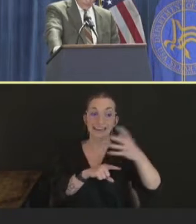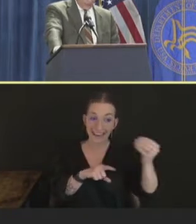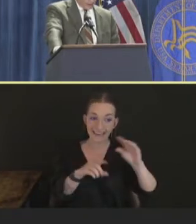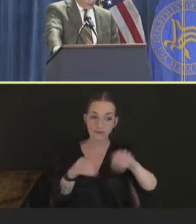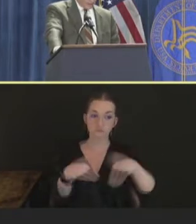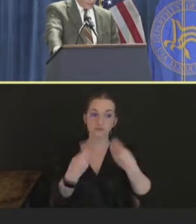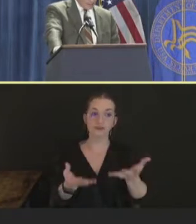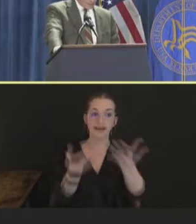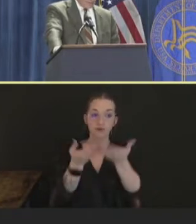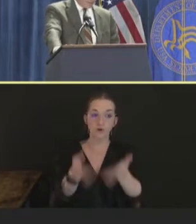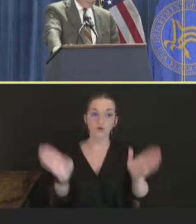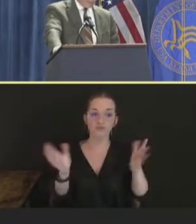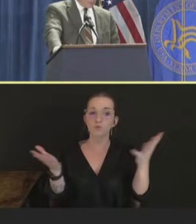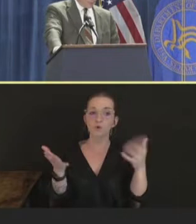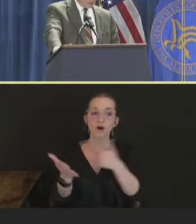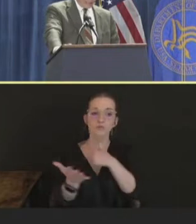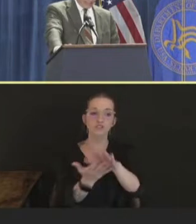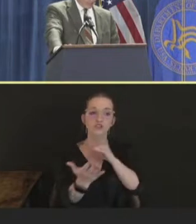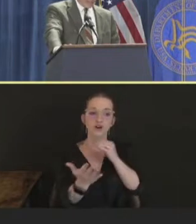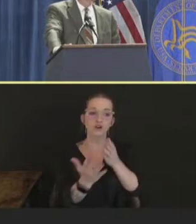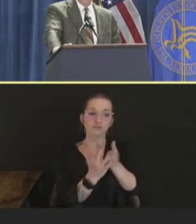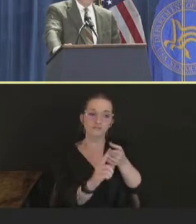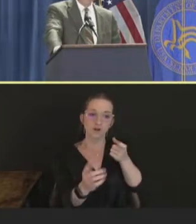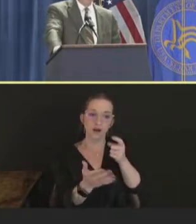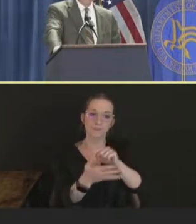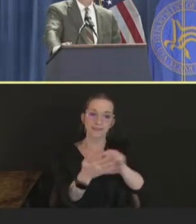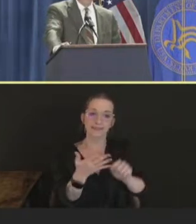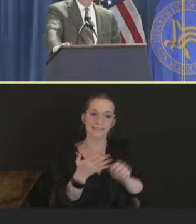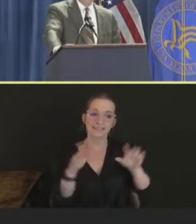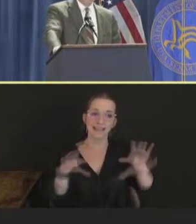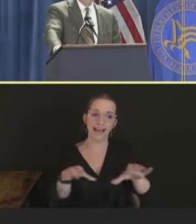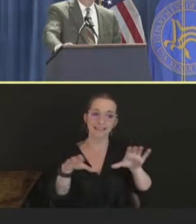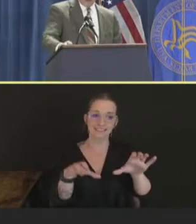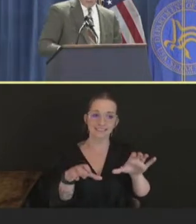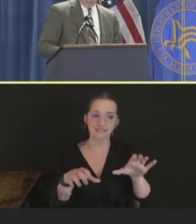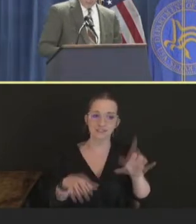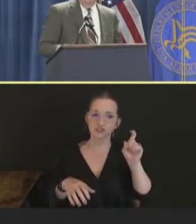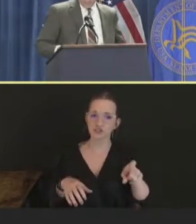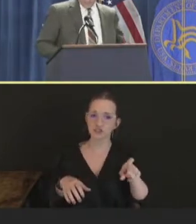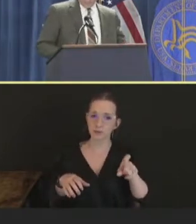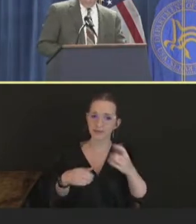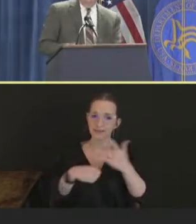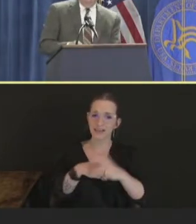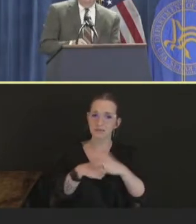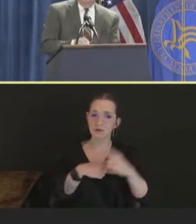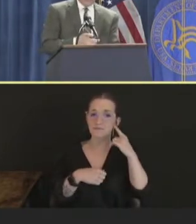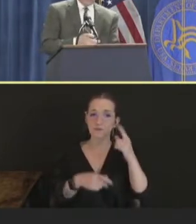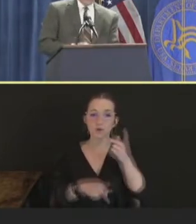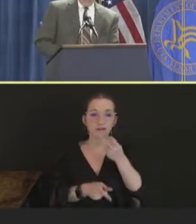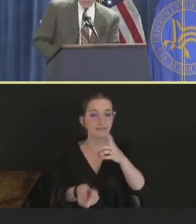This should be available for care providers for research and for the general public.